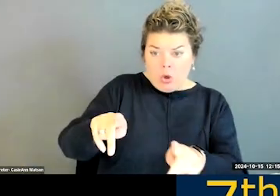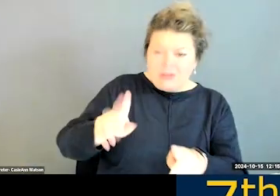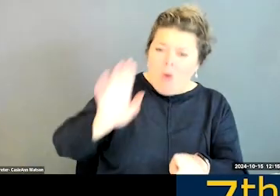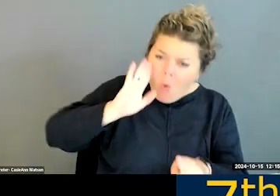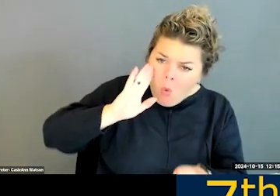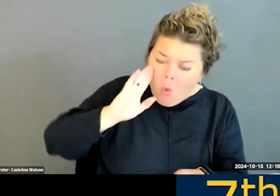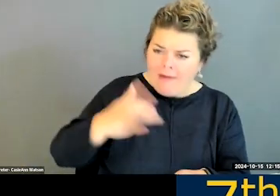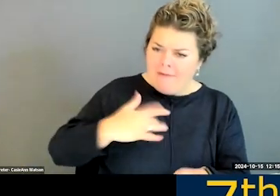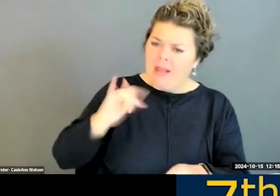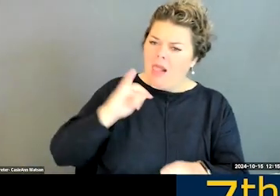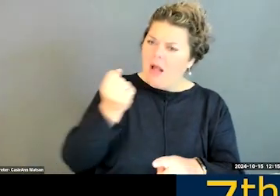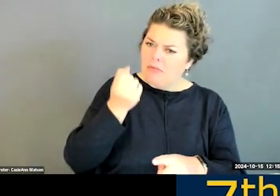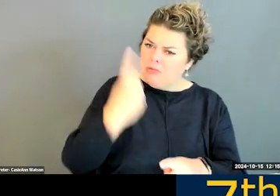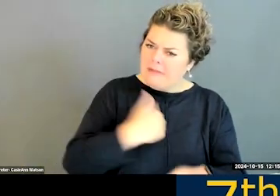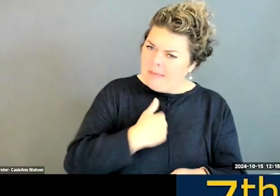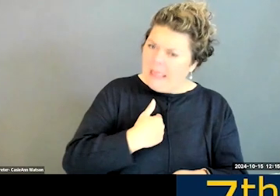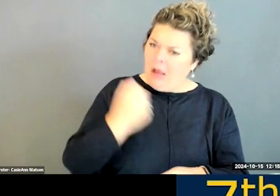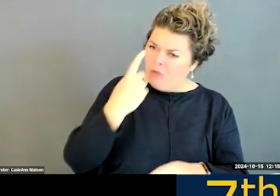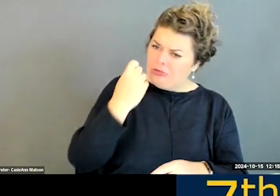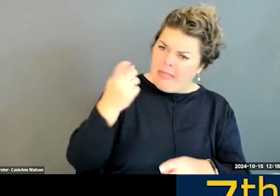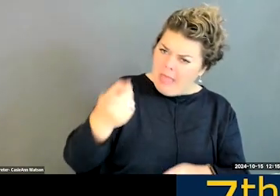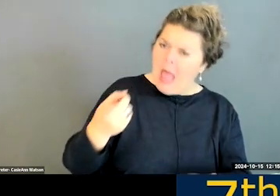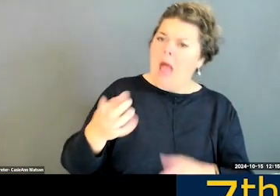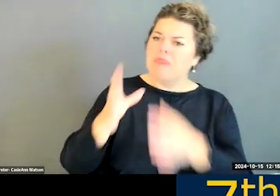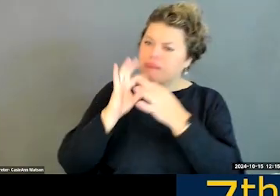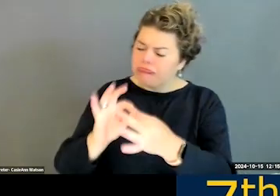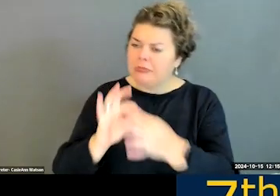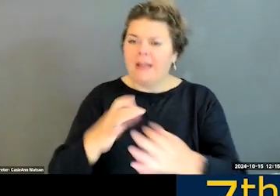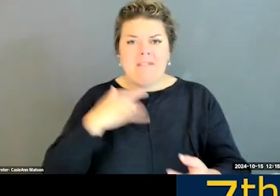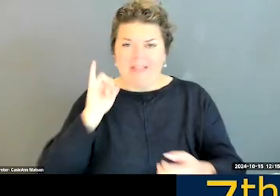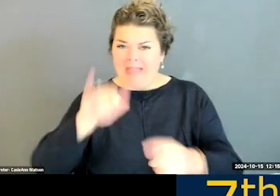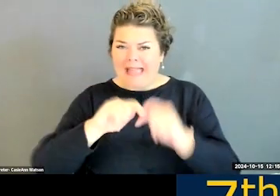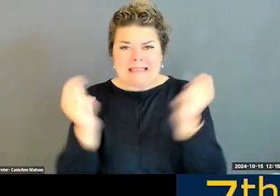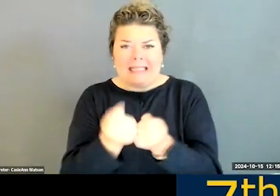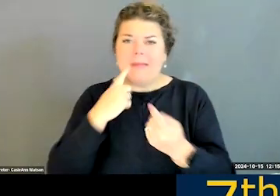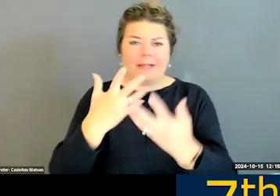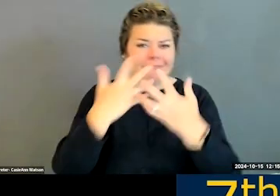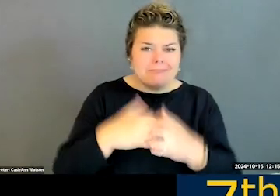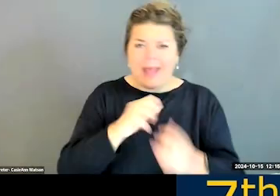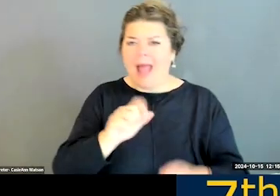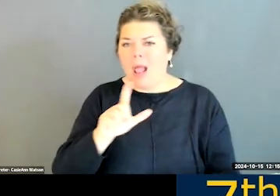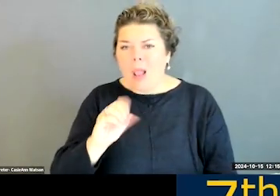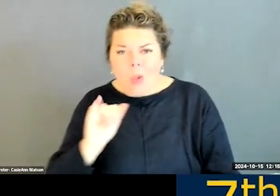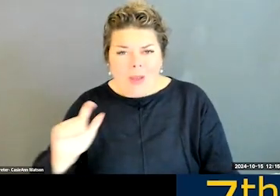and builds a more efficient and loyal team. So we simply just need to consider the viewpoints of others,